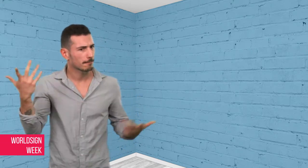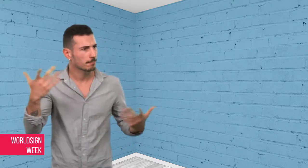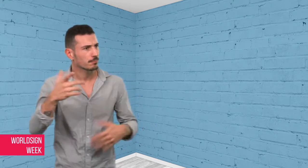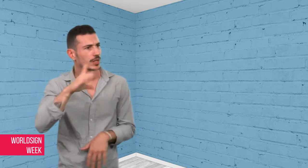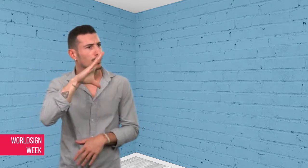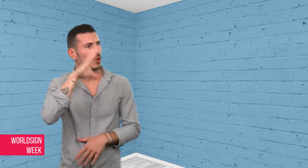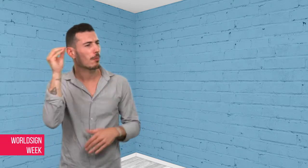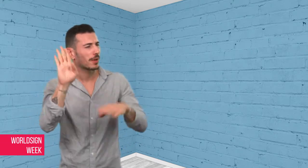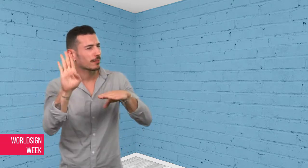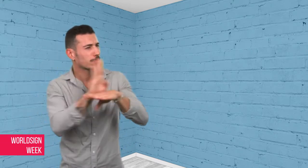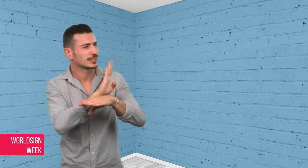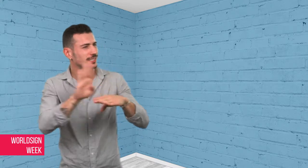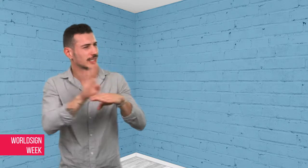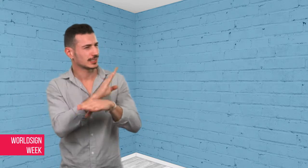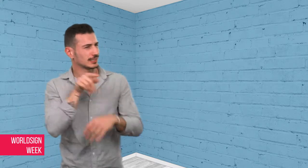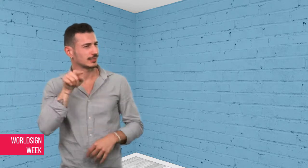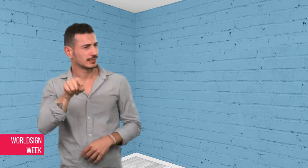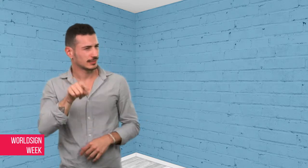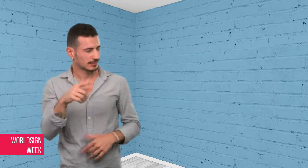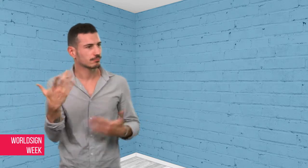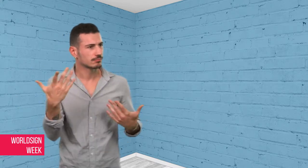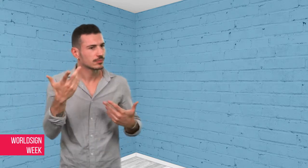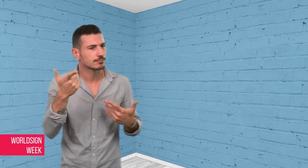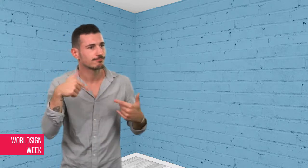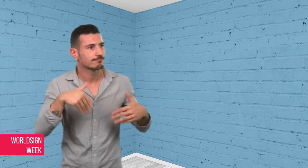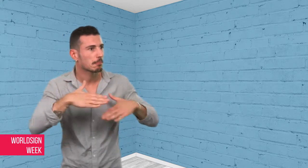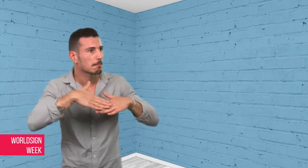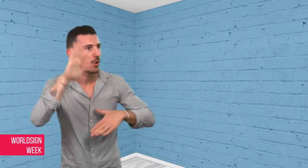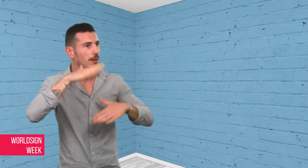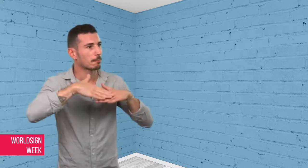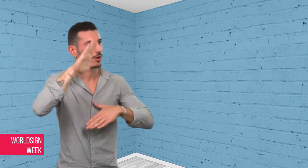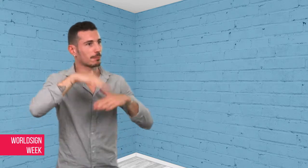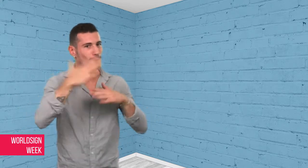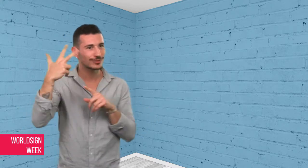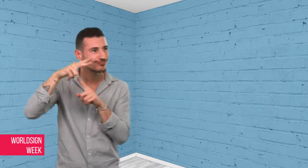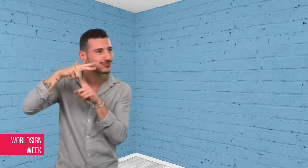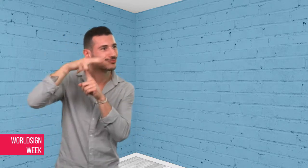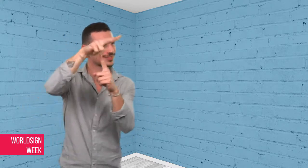More companies now will try out drone delivery?